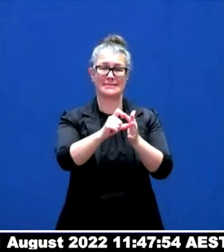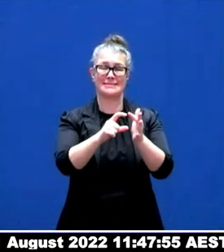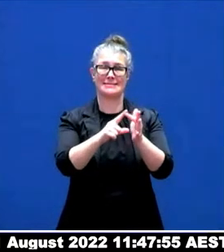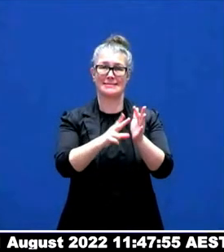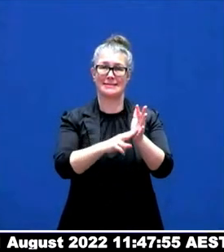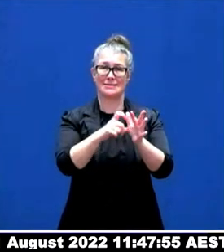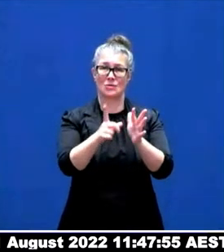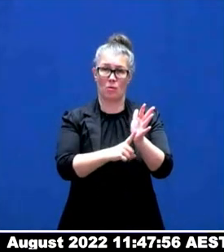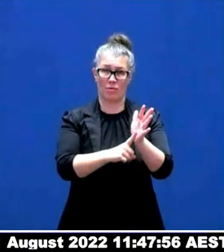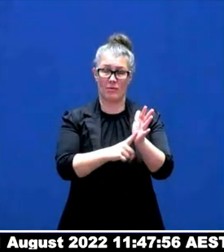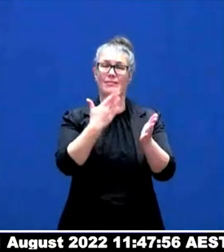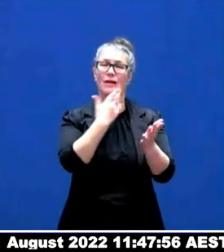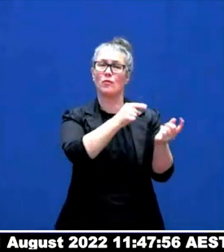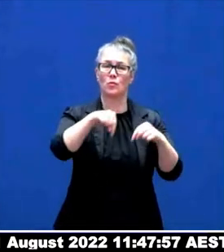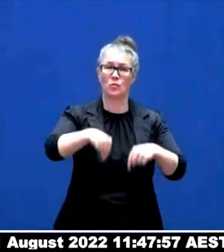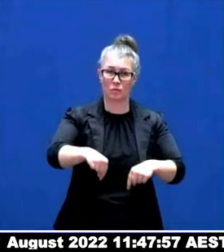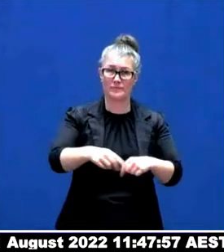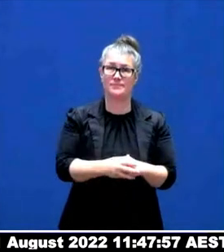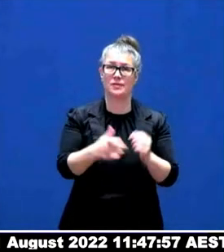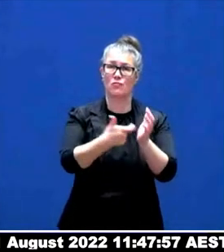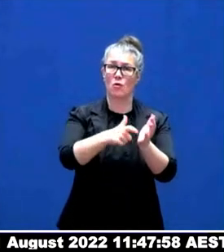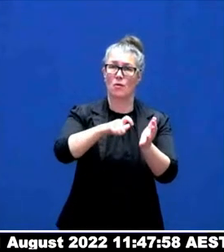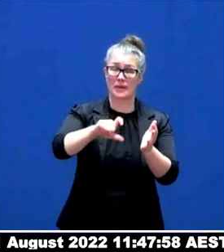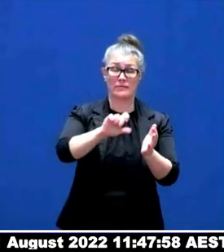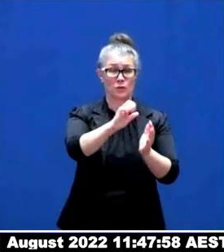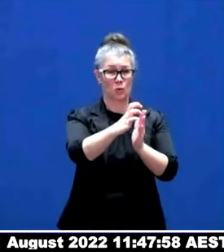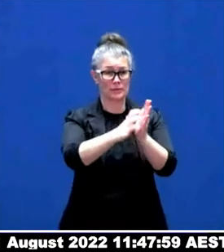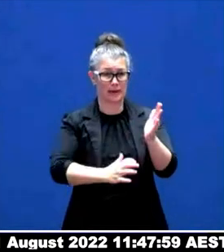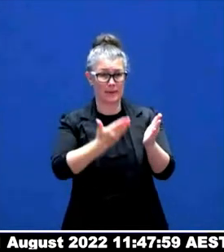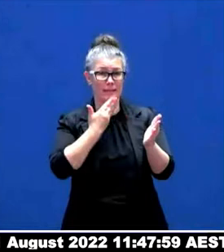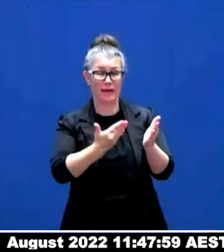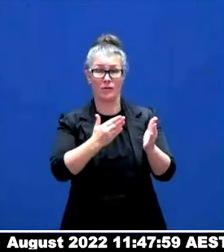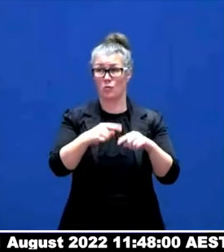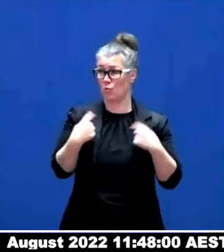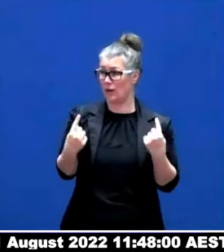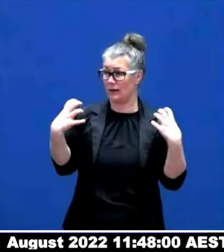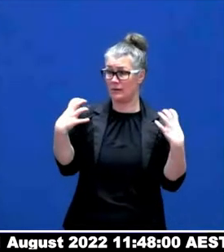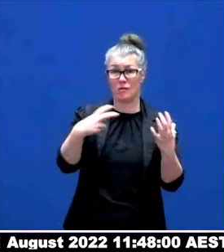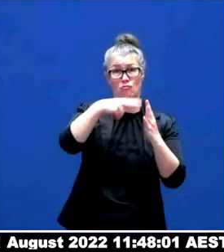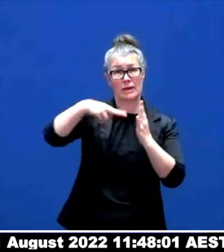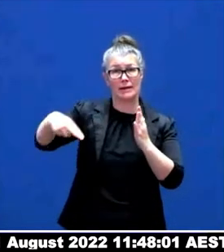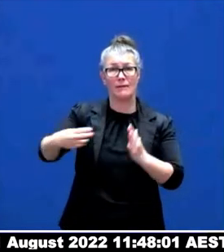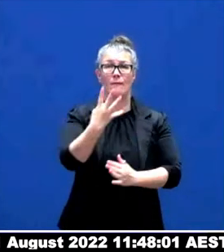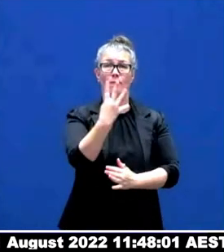evidence. Thank you for your Statement, which we have and we have read all 46 pages of it.